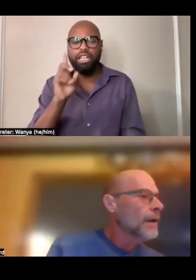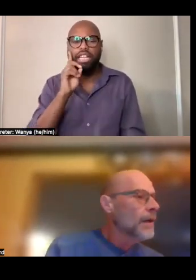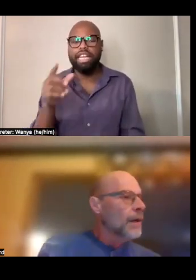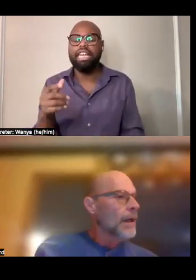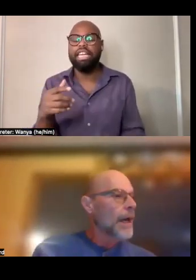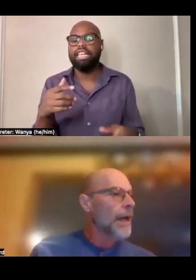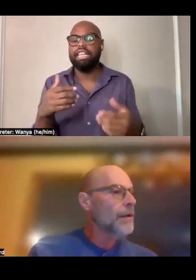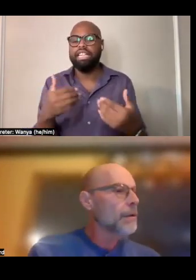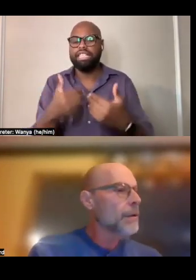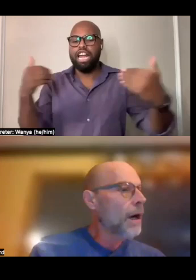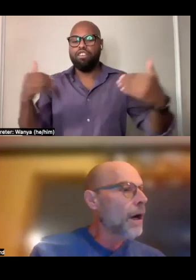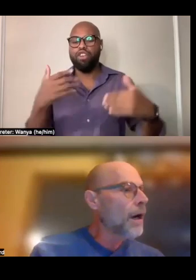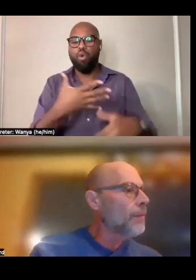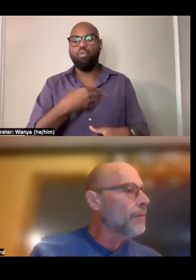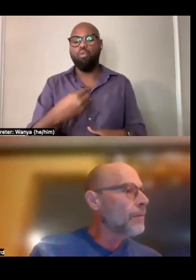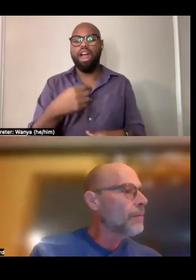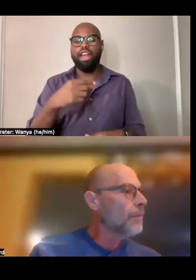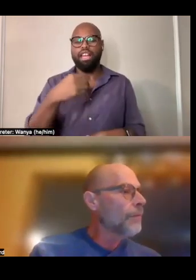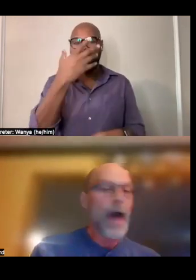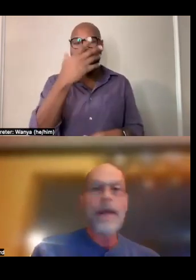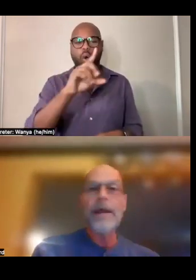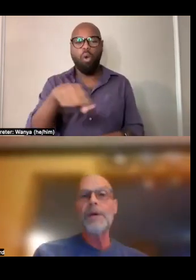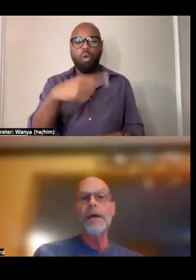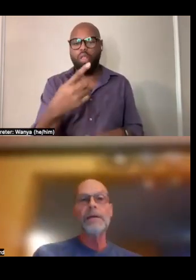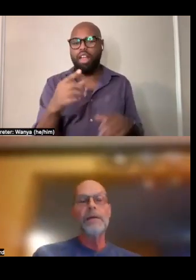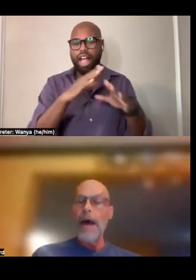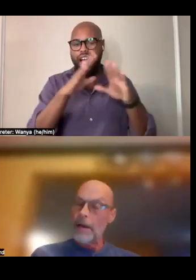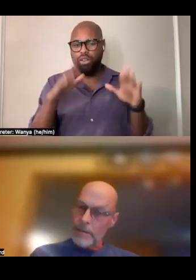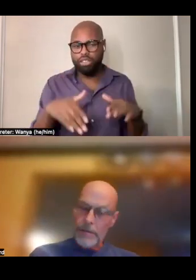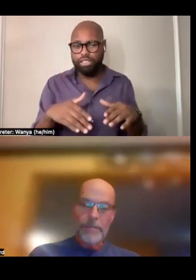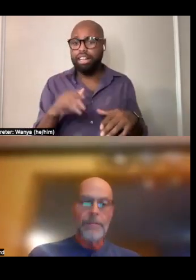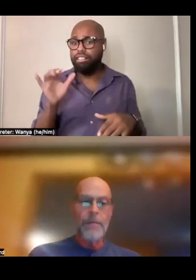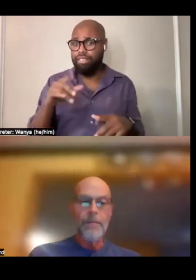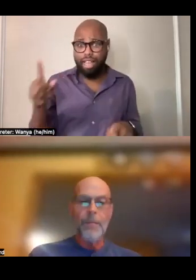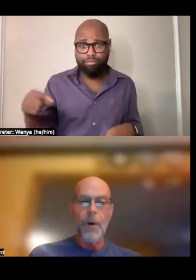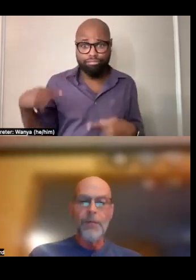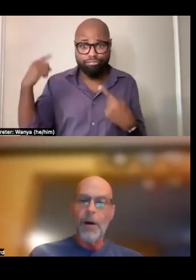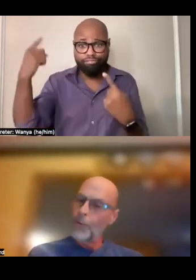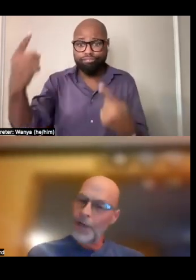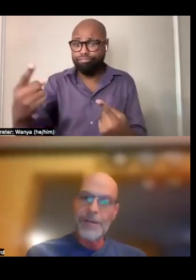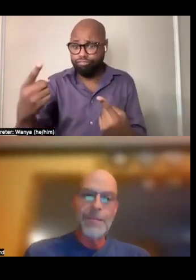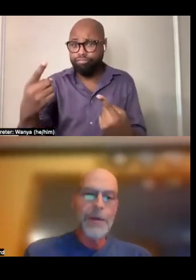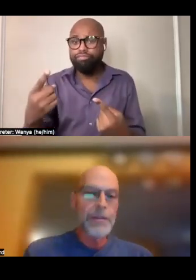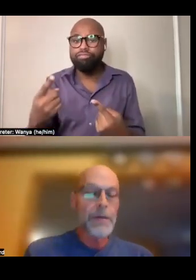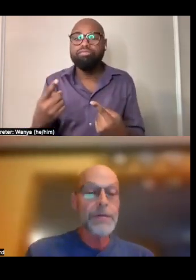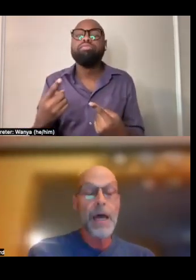And that has been, as both of our previous speakers have said,